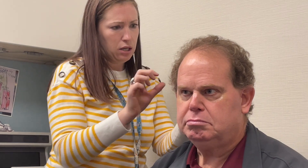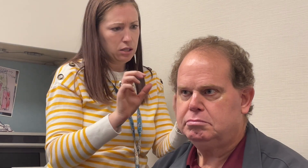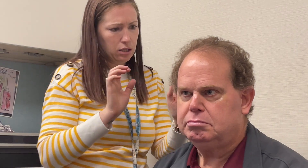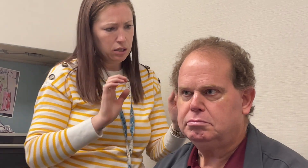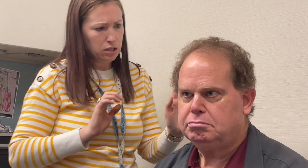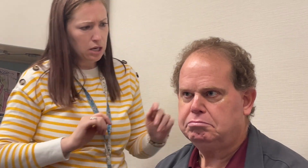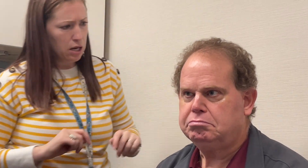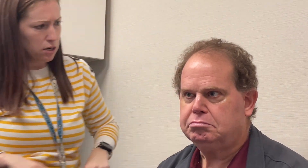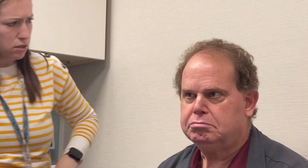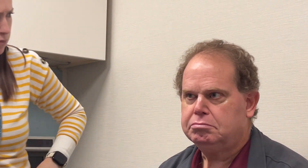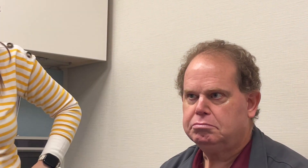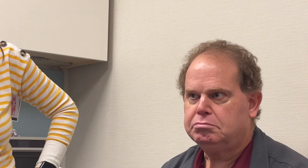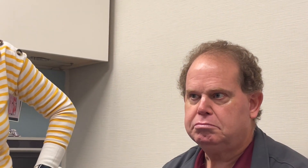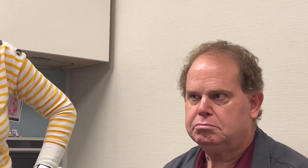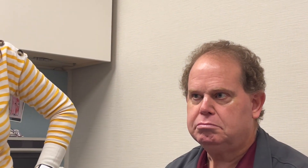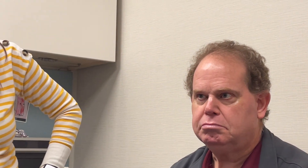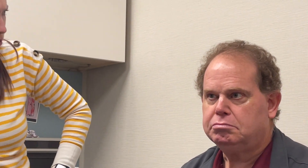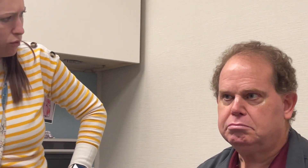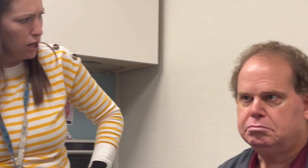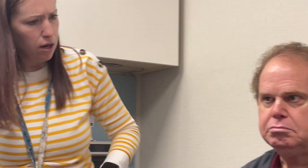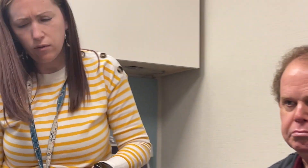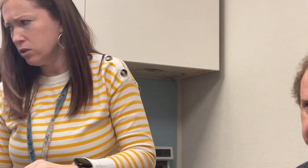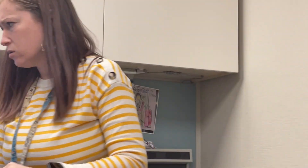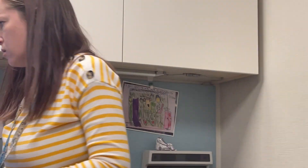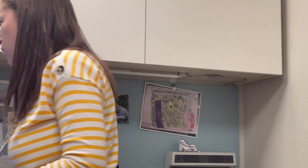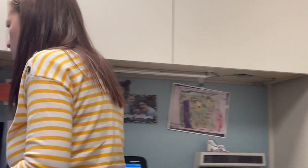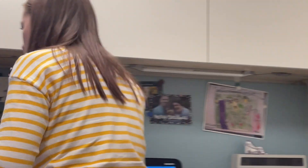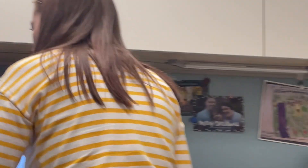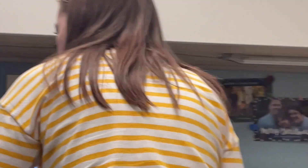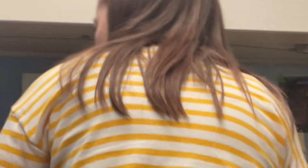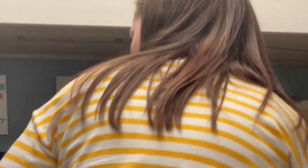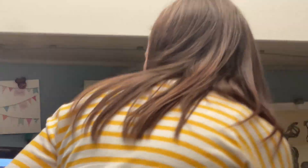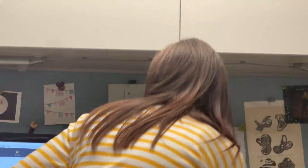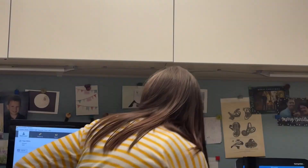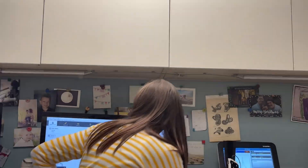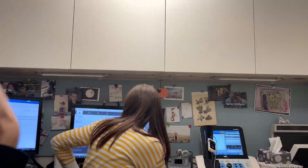it's at least staying in spot we're we're going to see if we have a stronger one up